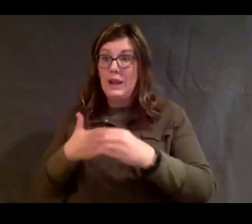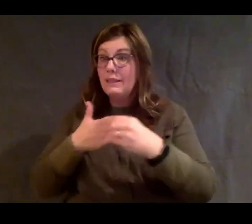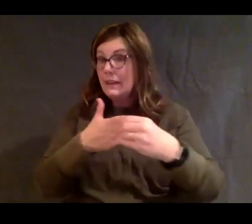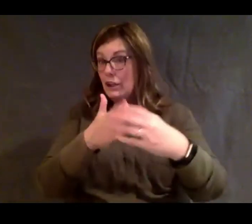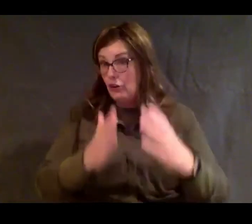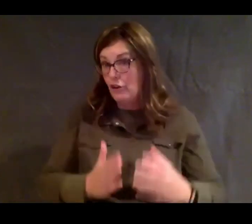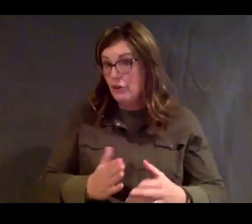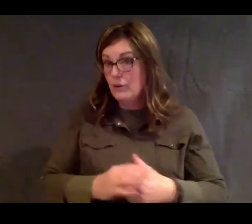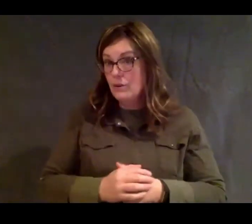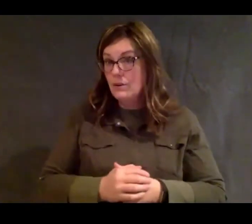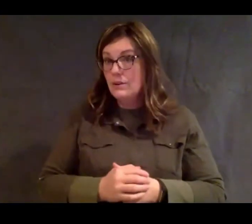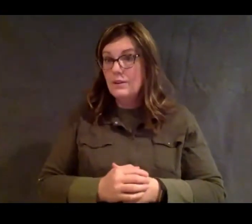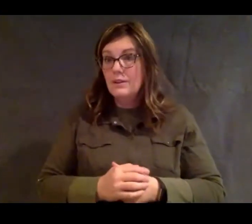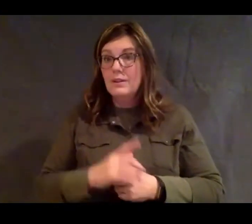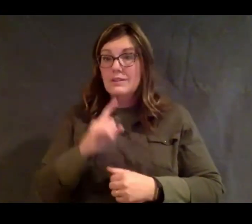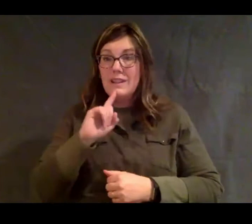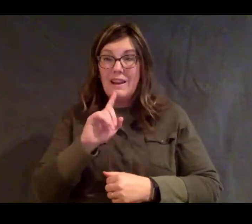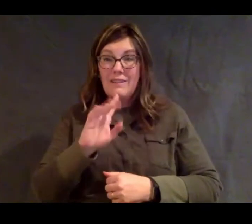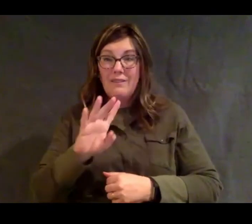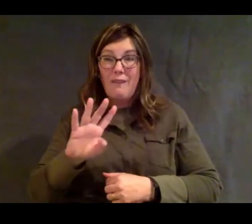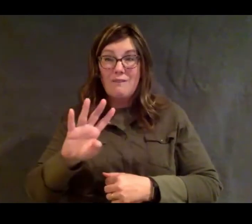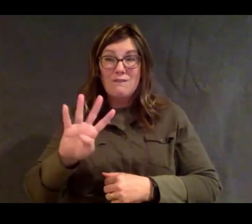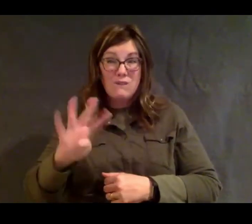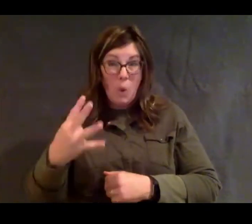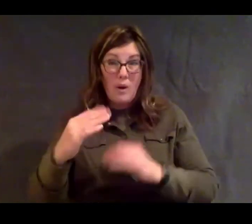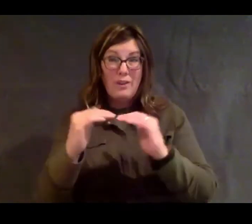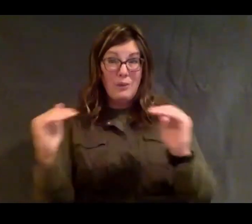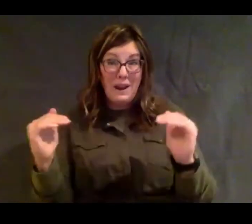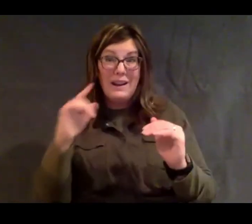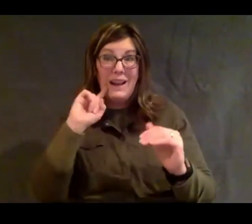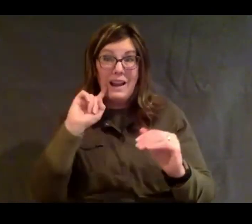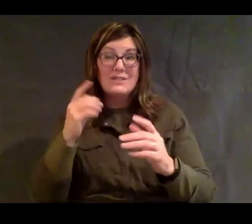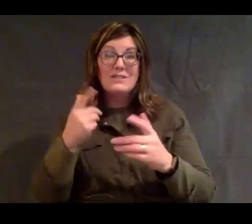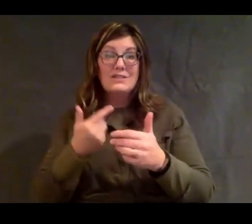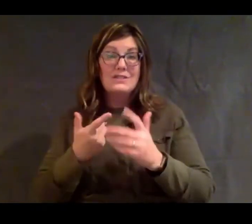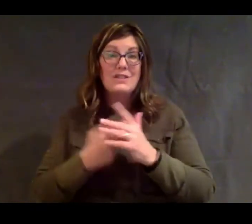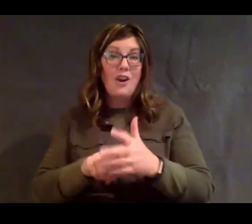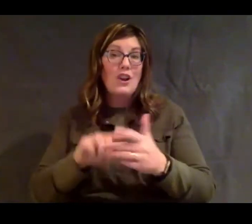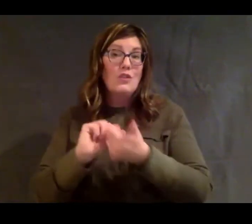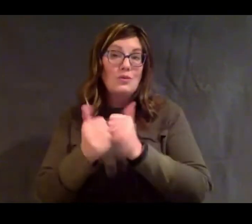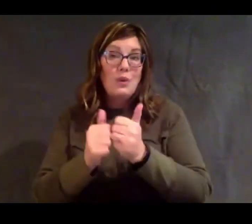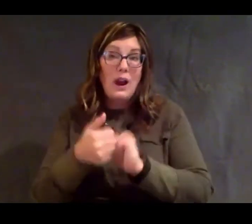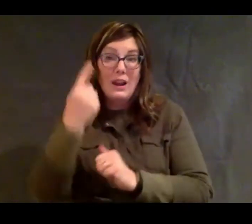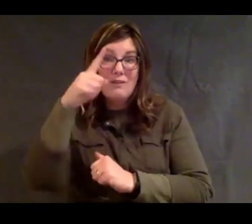was like in the fourth grade i started running for office but eventually um went to cu boulder